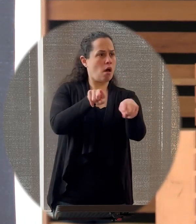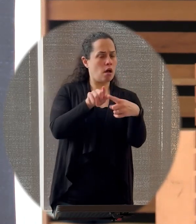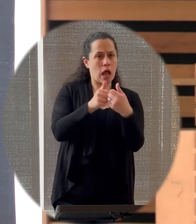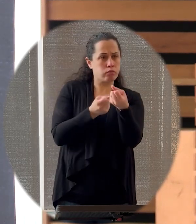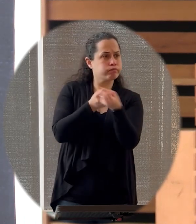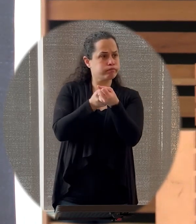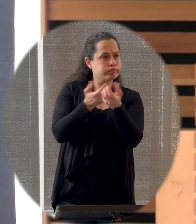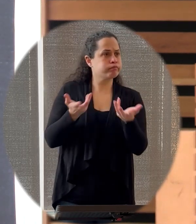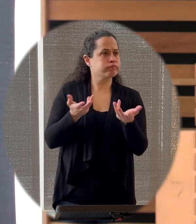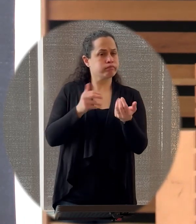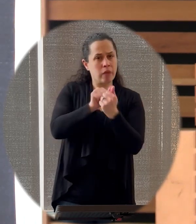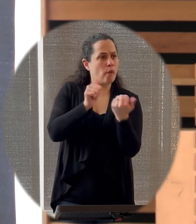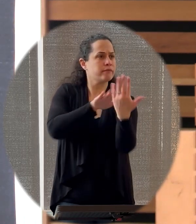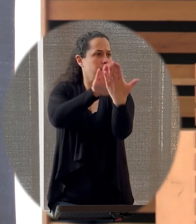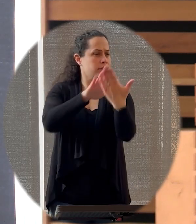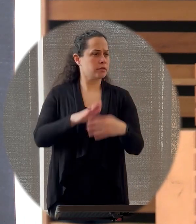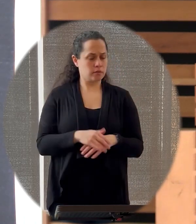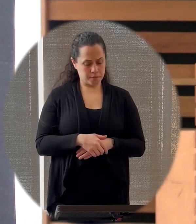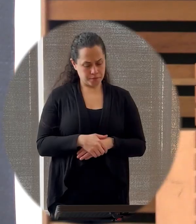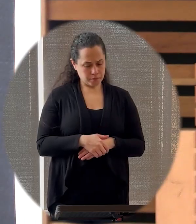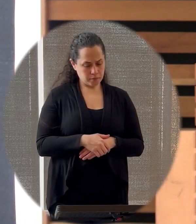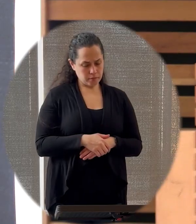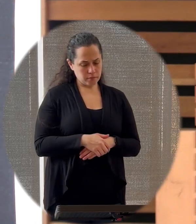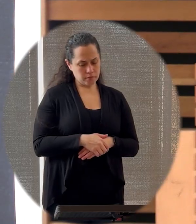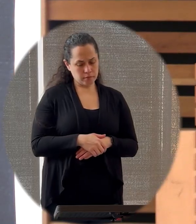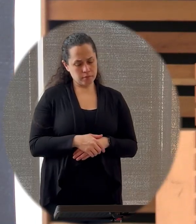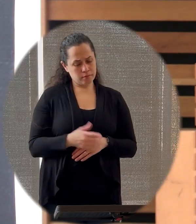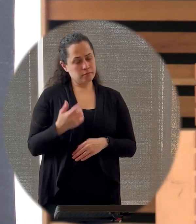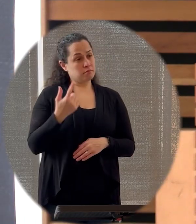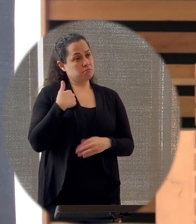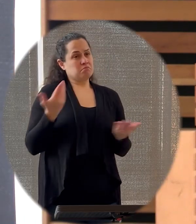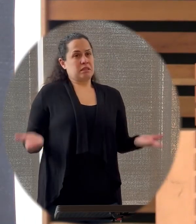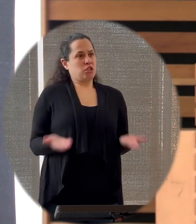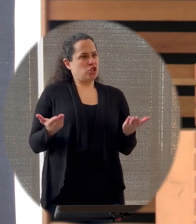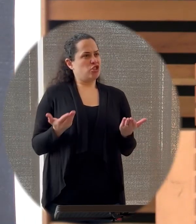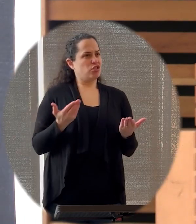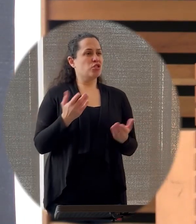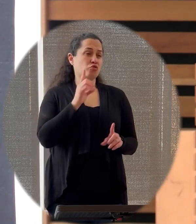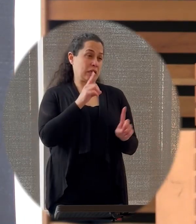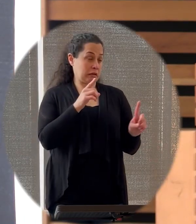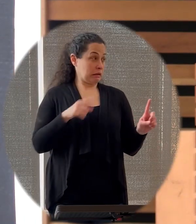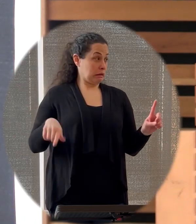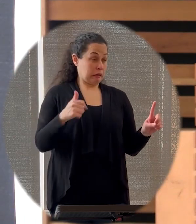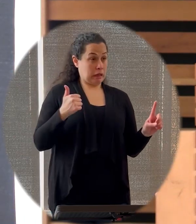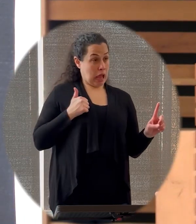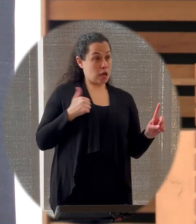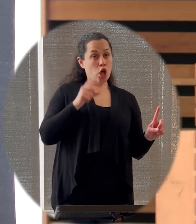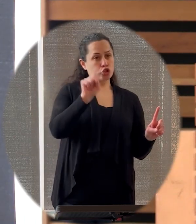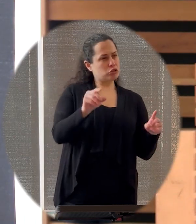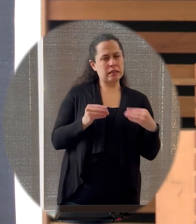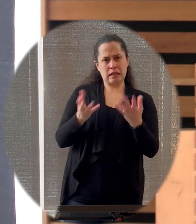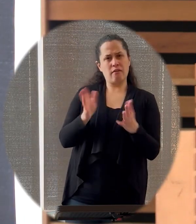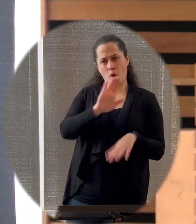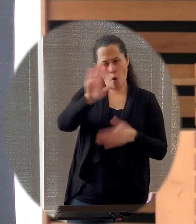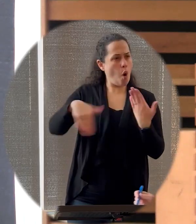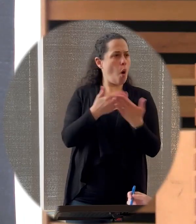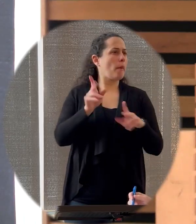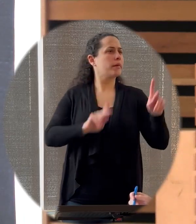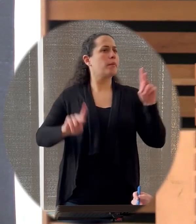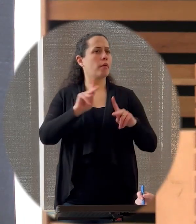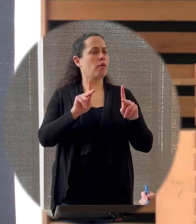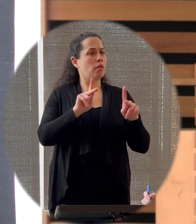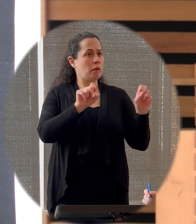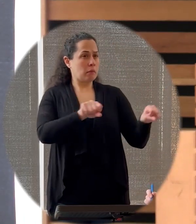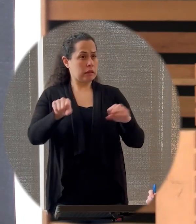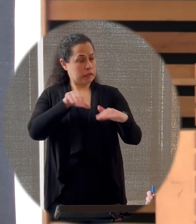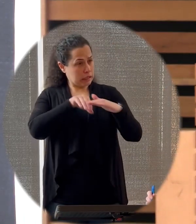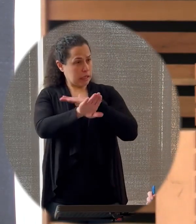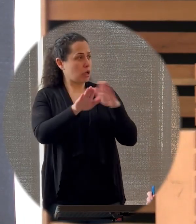I am here to ask for what no Canadian should have to ask for. The ability to enter a room and